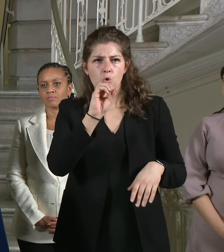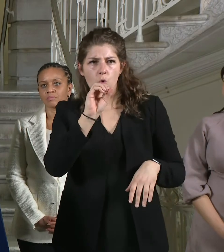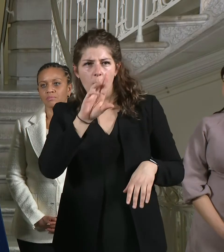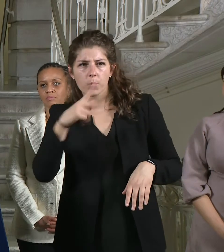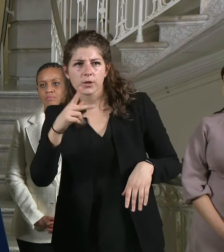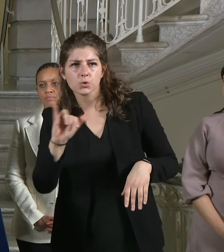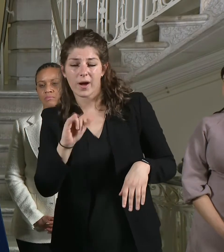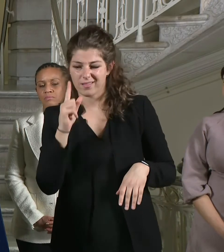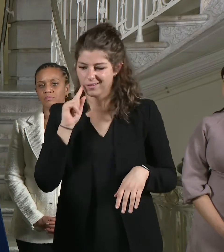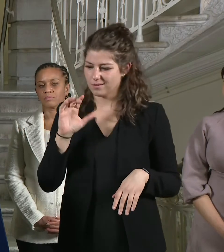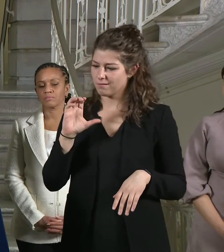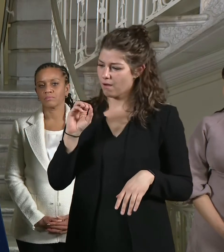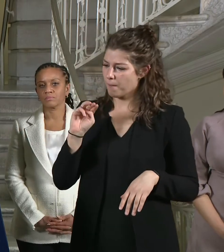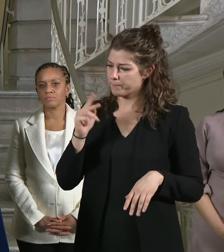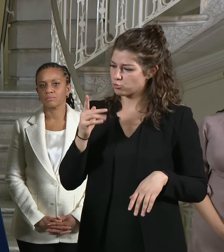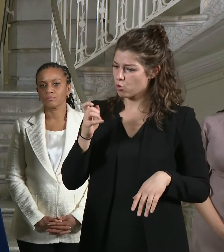ONLY CITY HALL IS EXPERIENCING